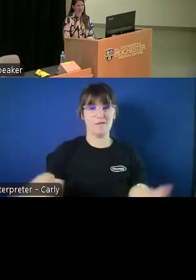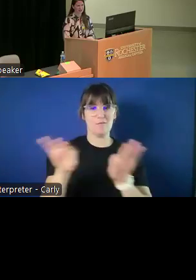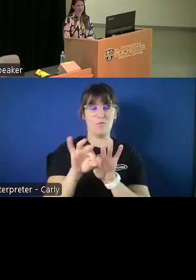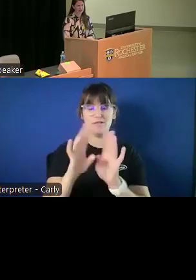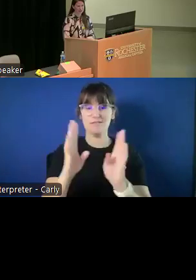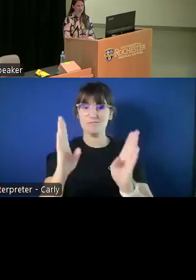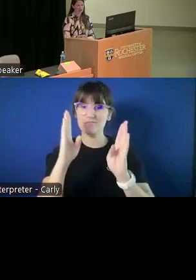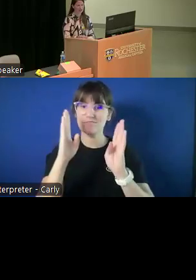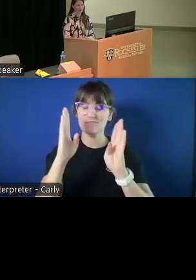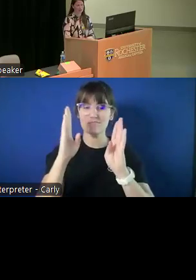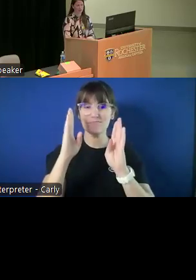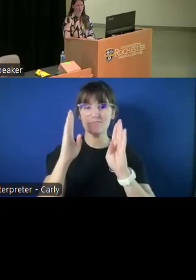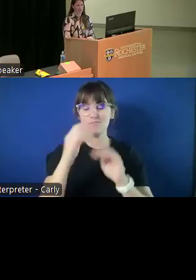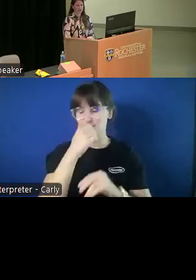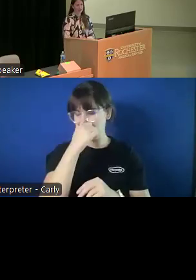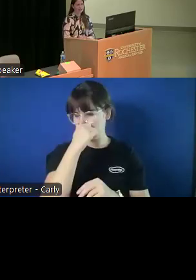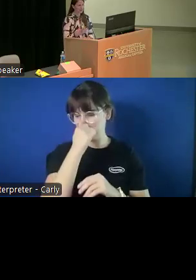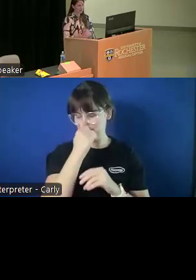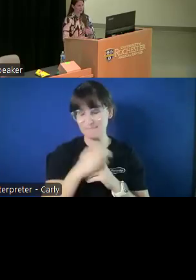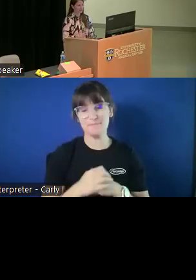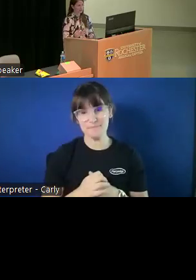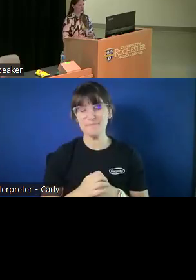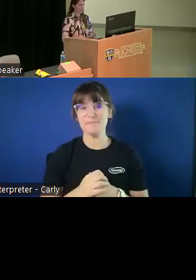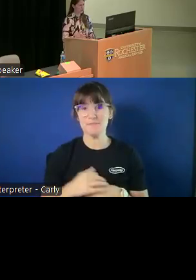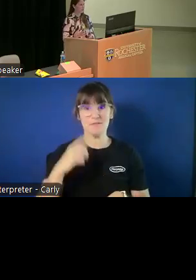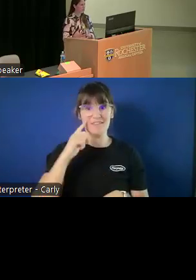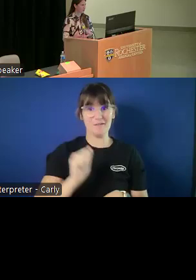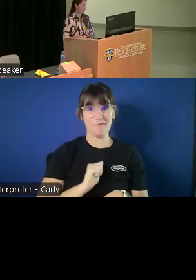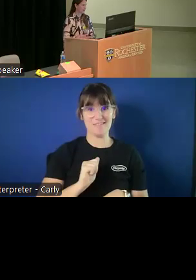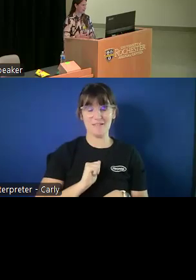lot so it feels particularly meaningful to think of myself as walking through and and